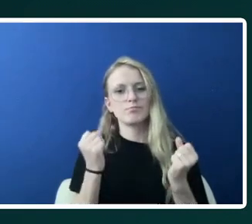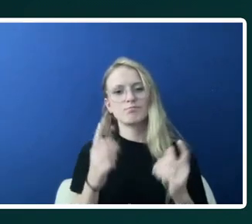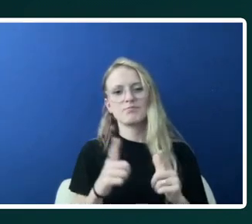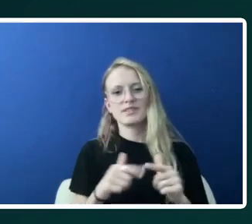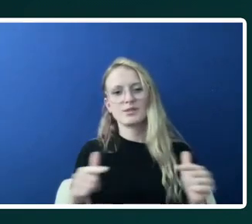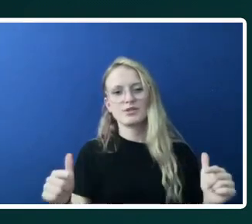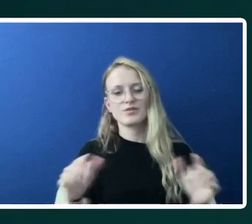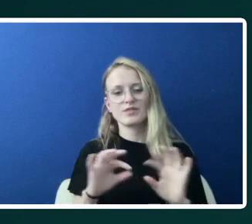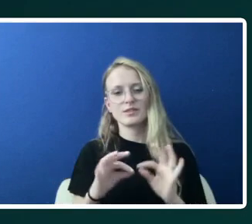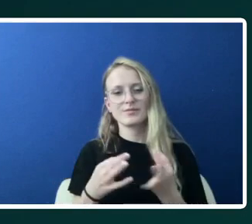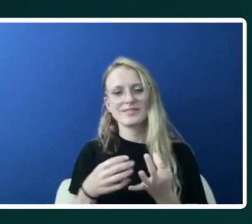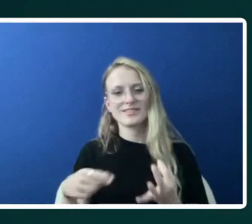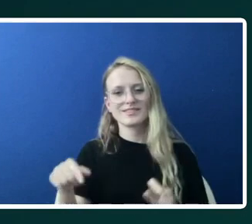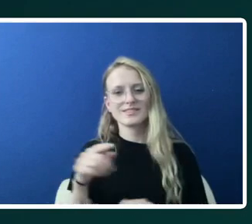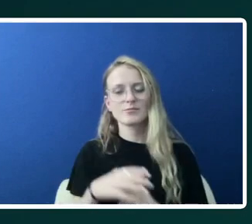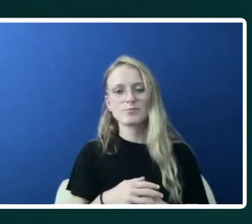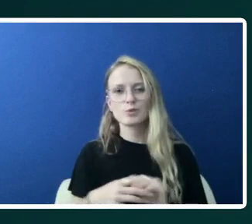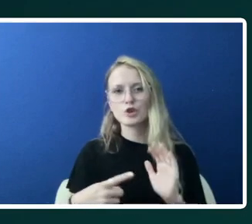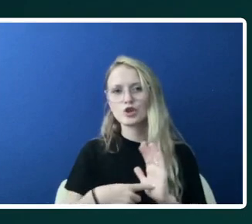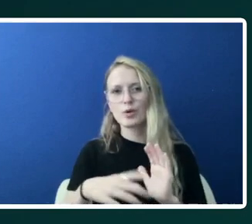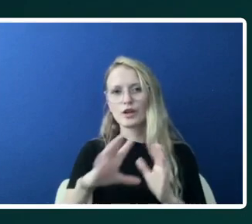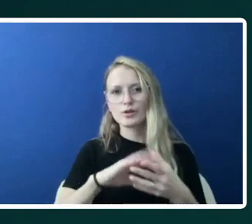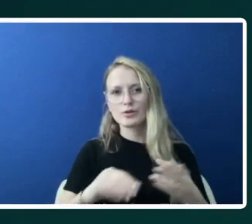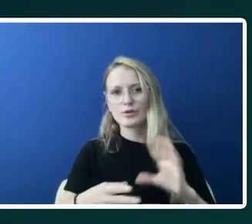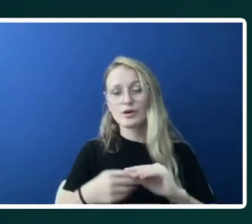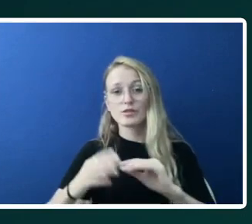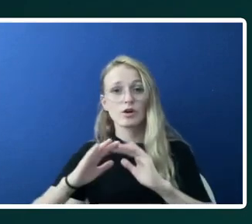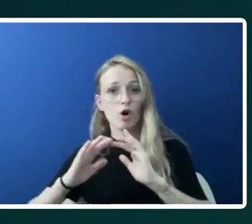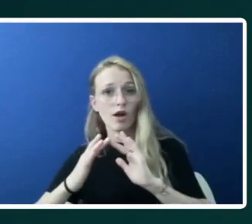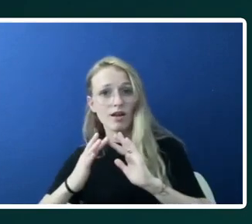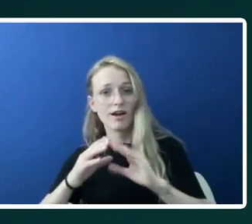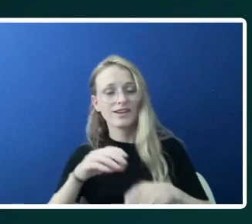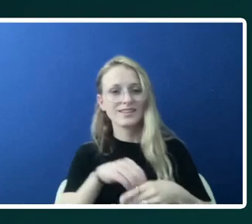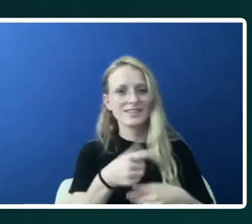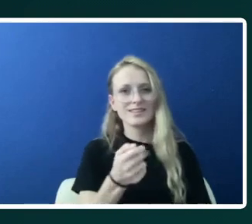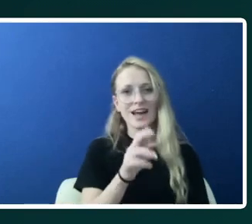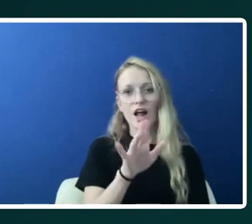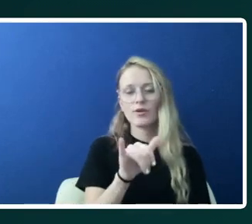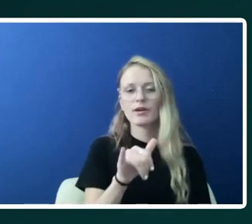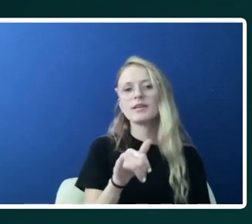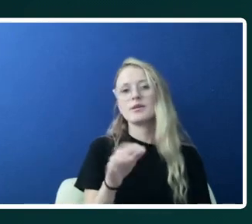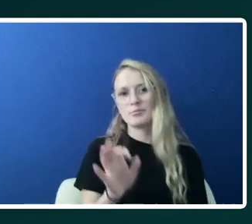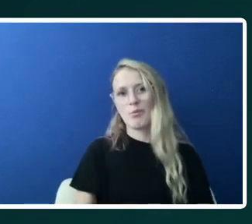the stories online and in the galleries was also really important. We found that this part